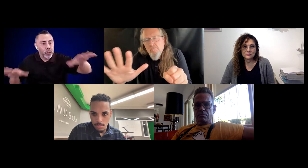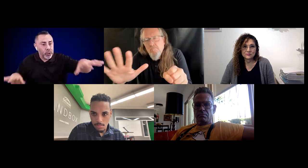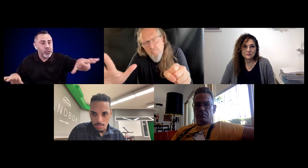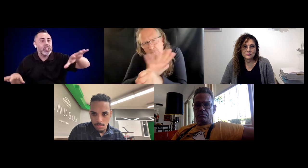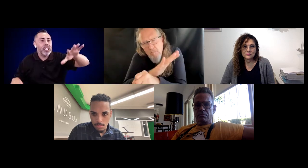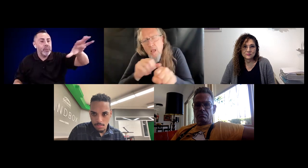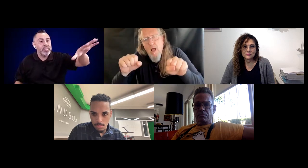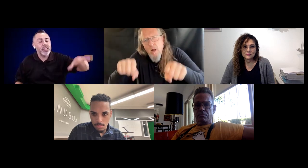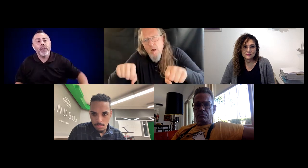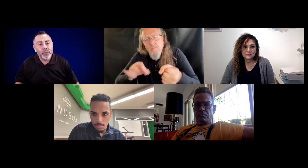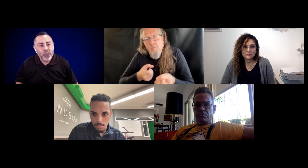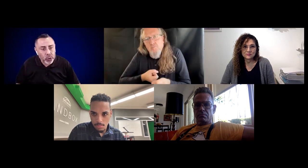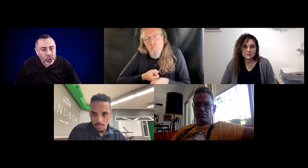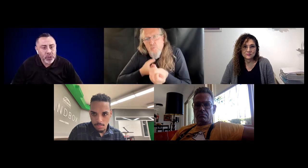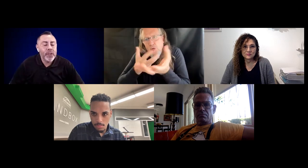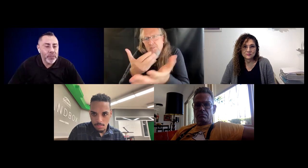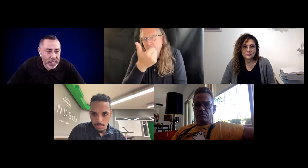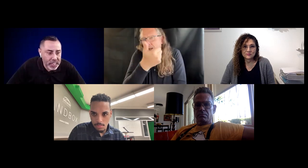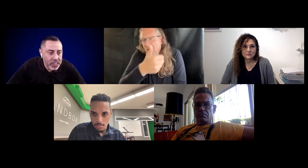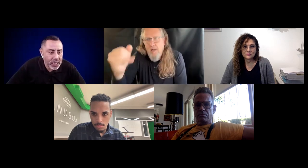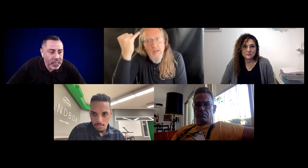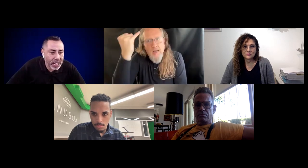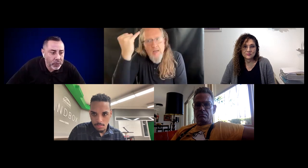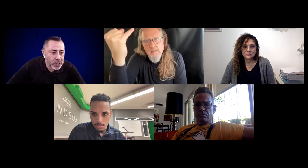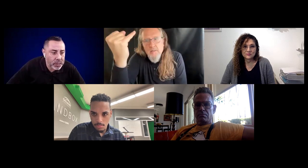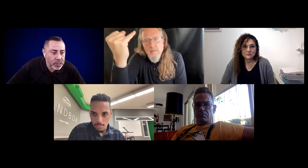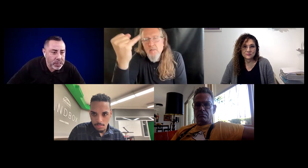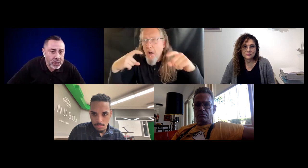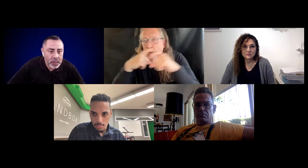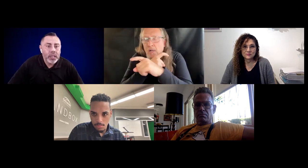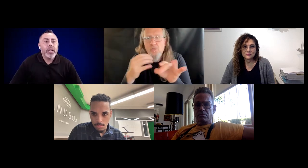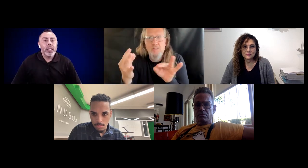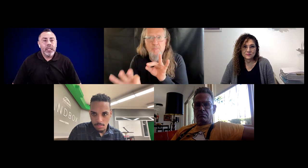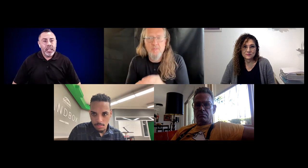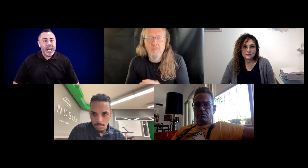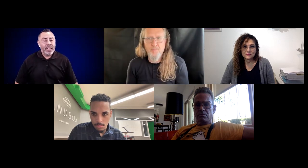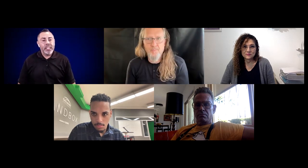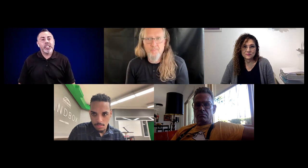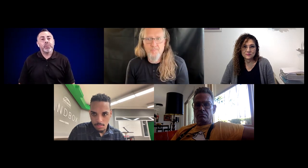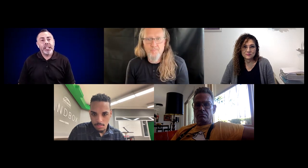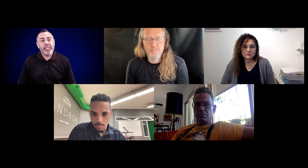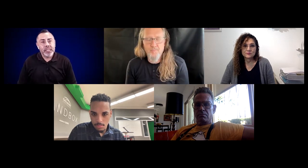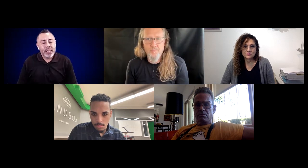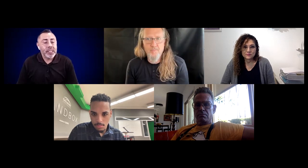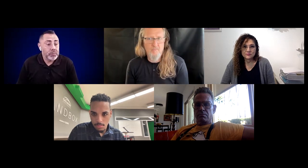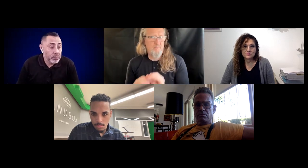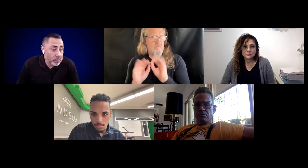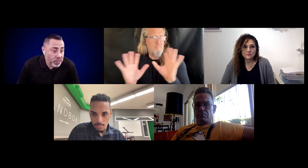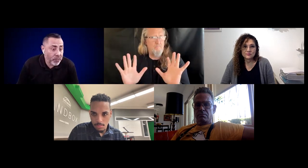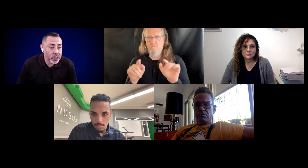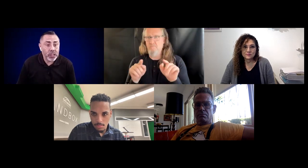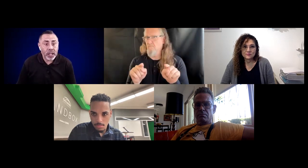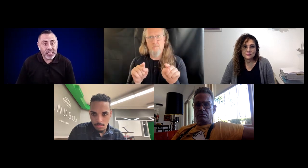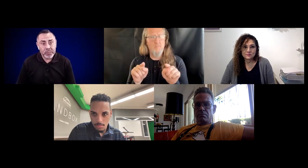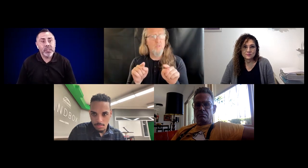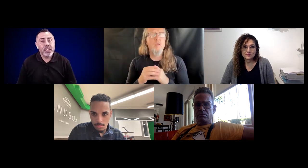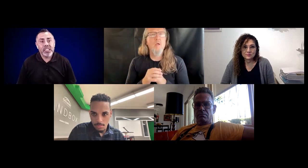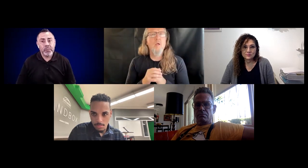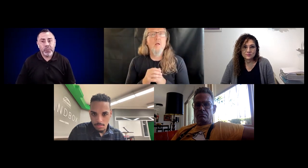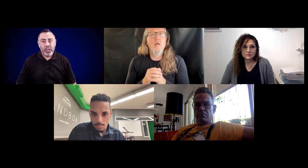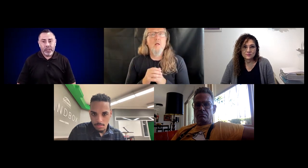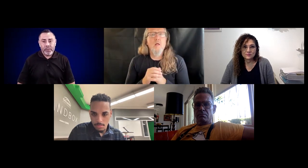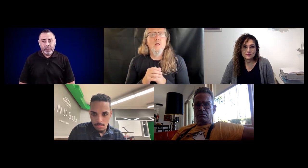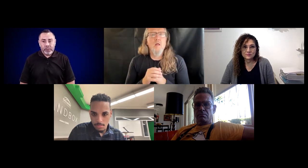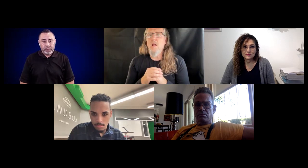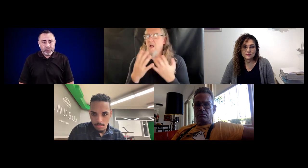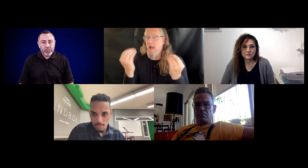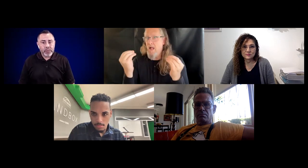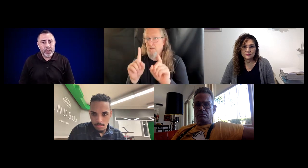Those languages are full fledged languages that can express difficult concepts in the simple way.